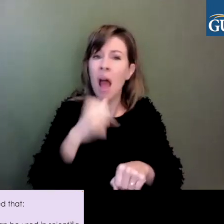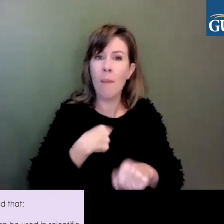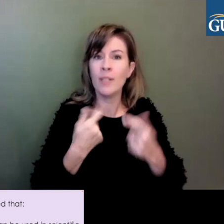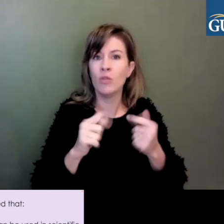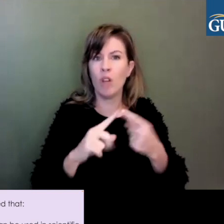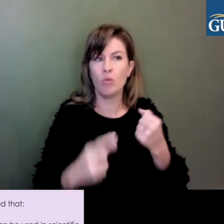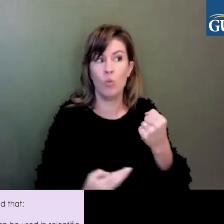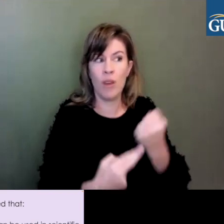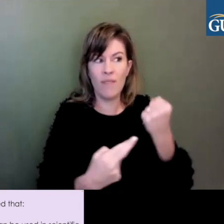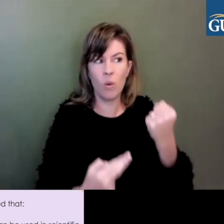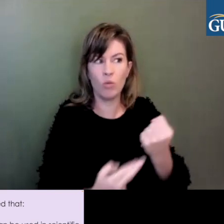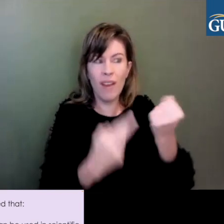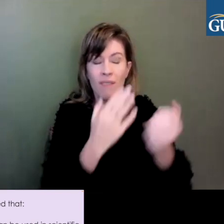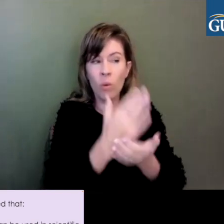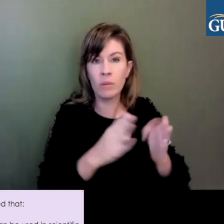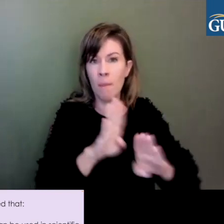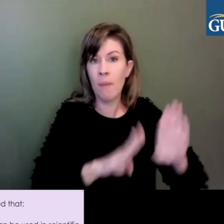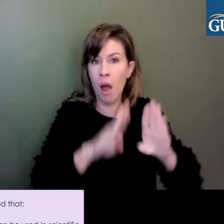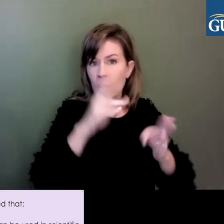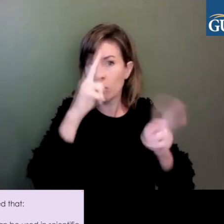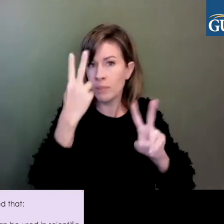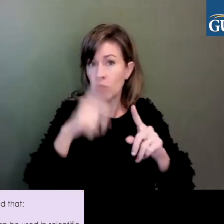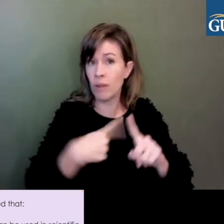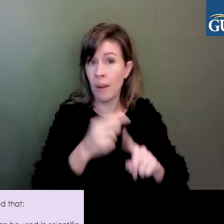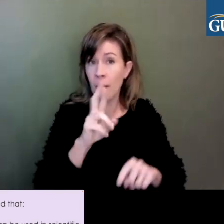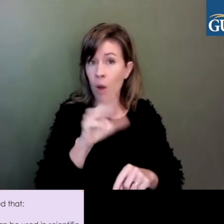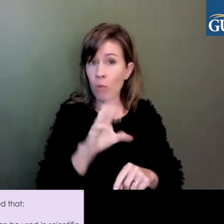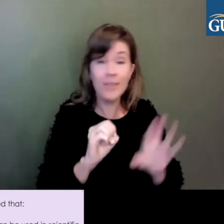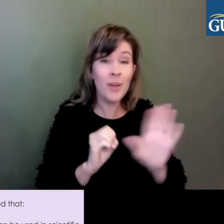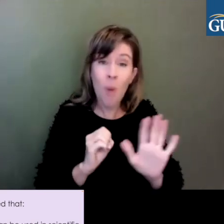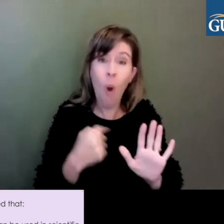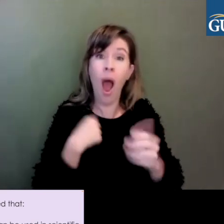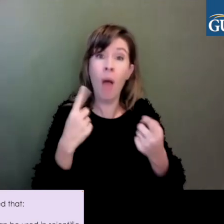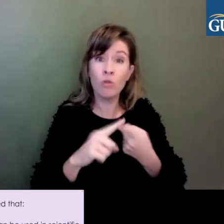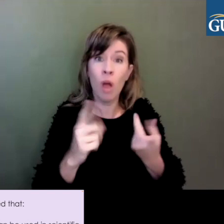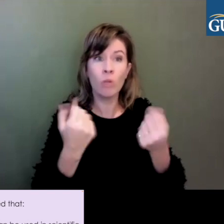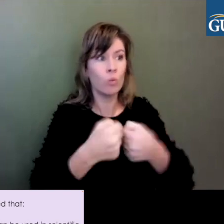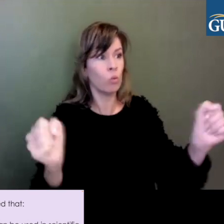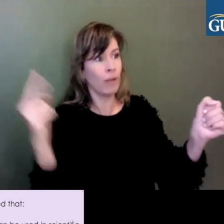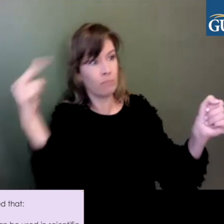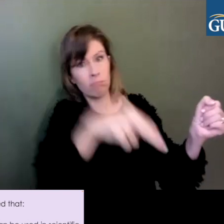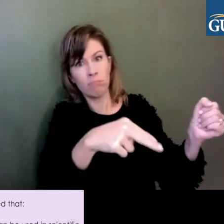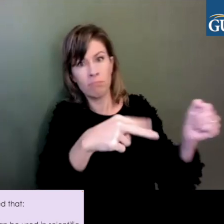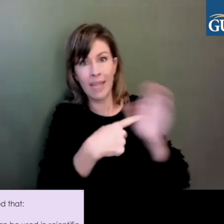reinforce some biological misunderstanding about race. In fact, it's to try to expose how the power of race kind of